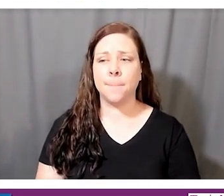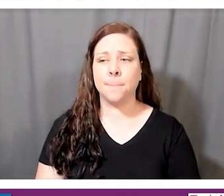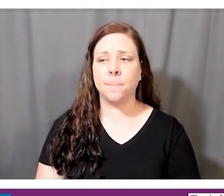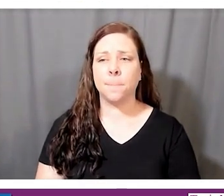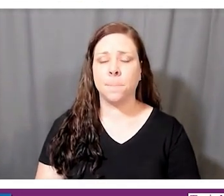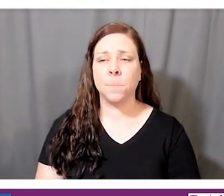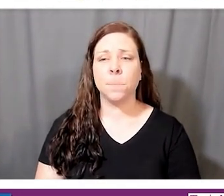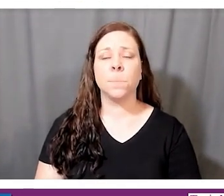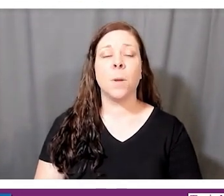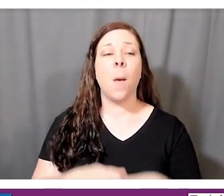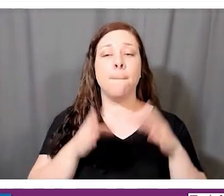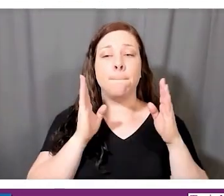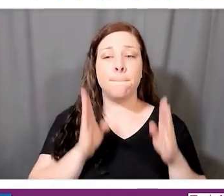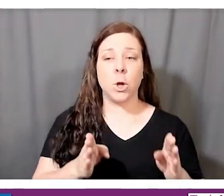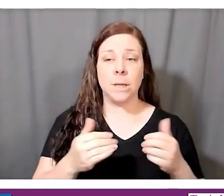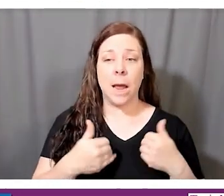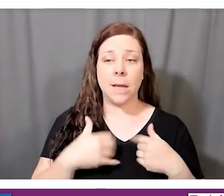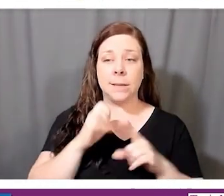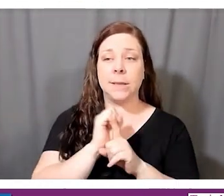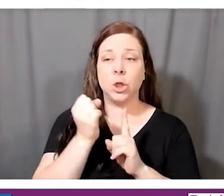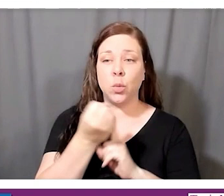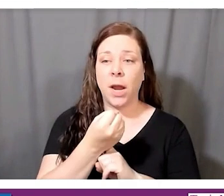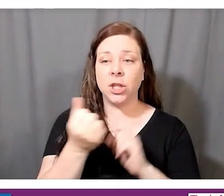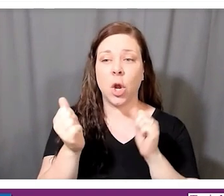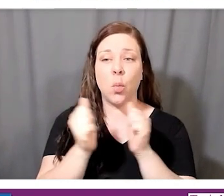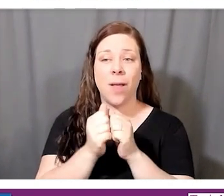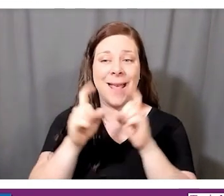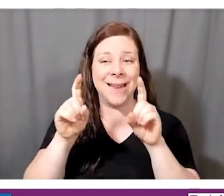where they have a exam that's open book